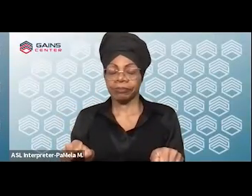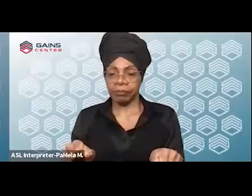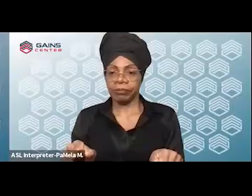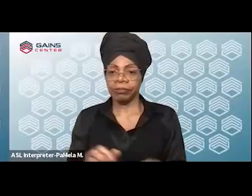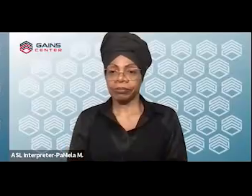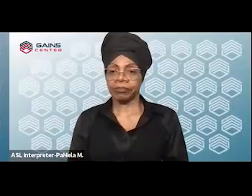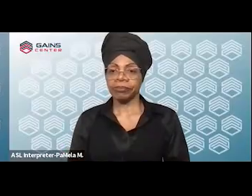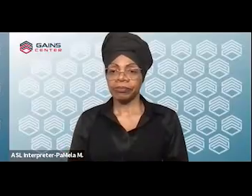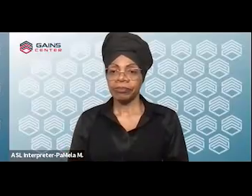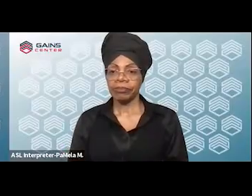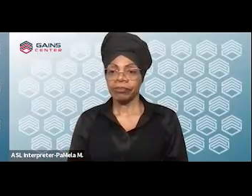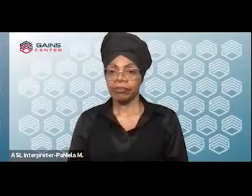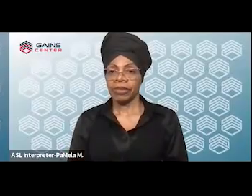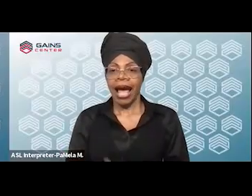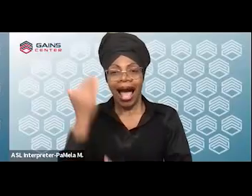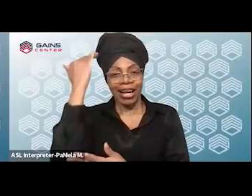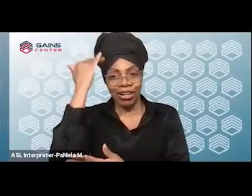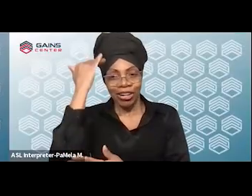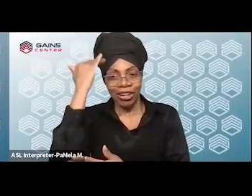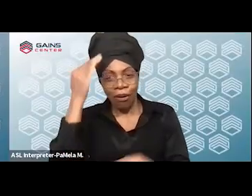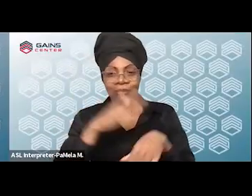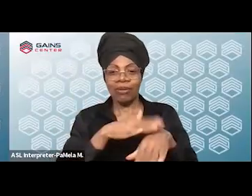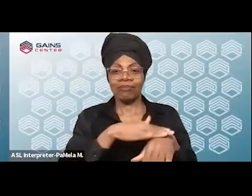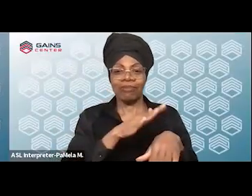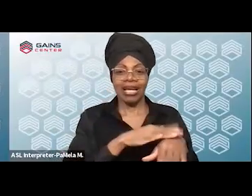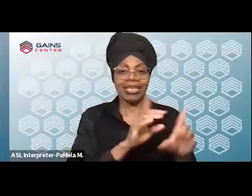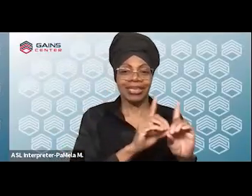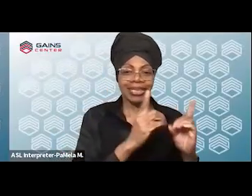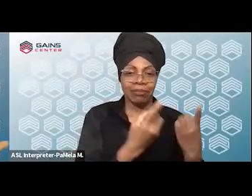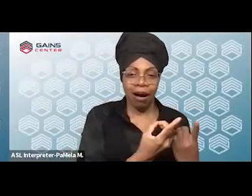And I know probation departments and community corrections have done a lot of that work, too.